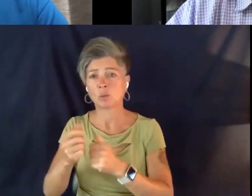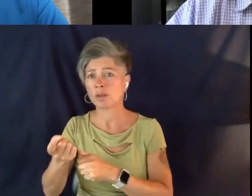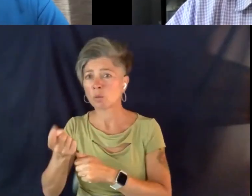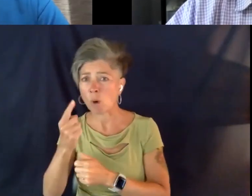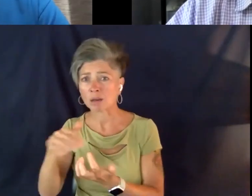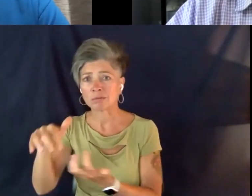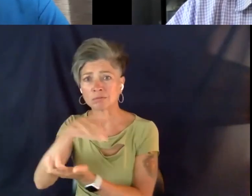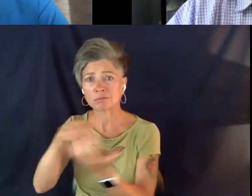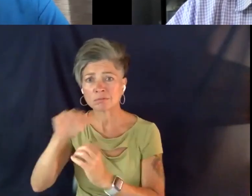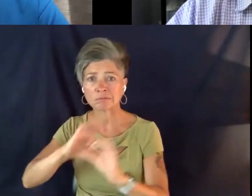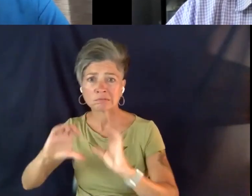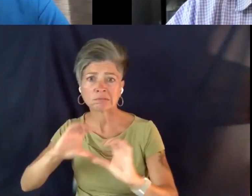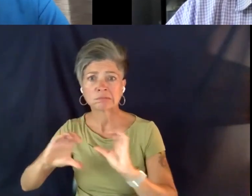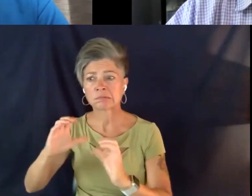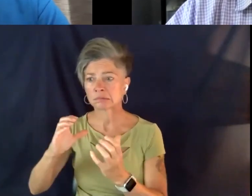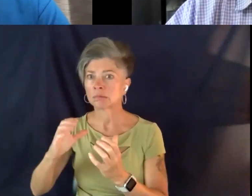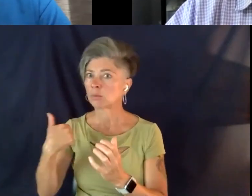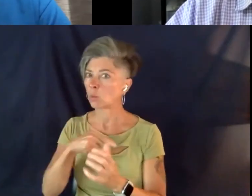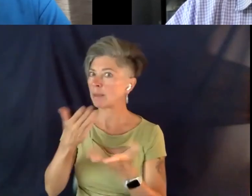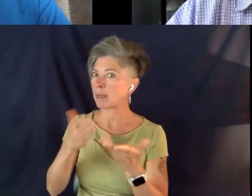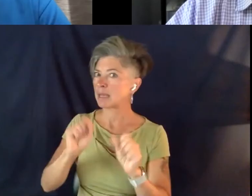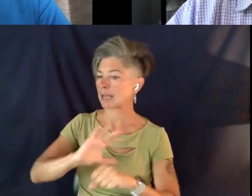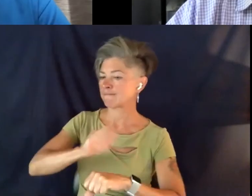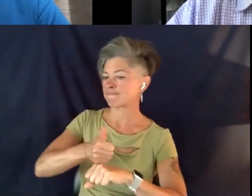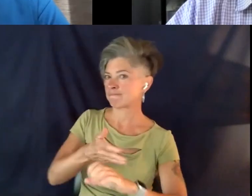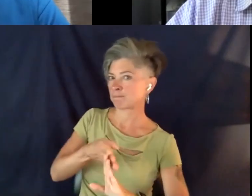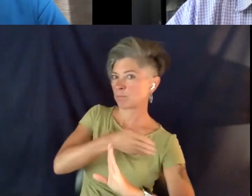we may be able to do a prior authorization and get a different formulation covered.